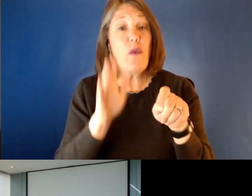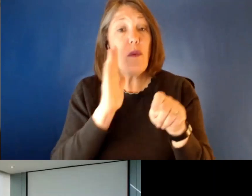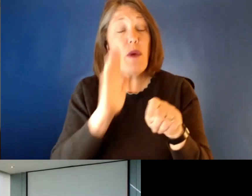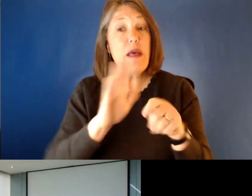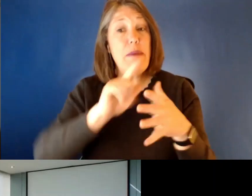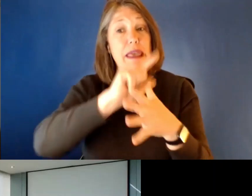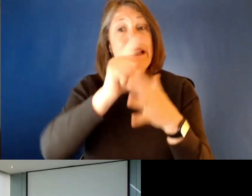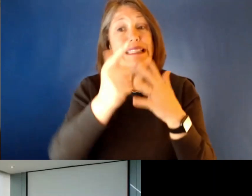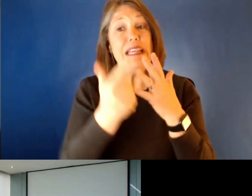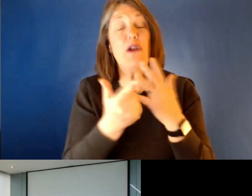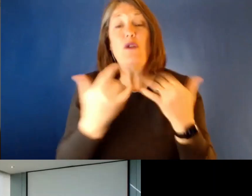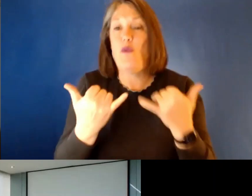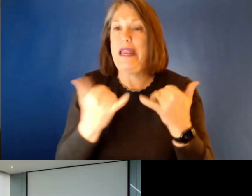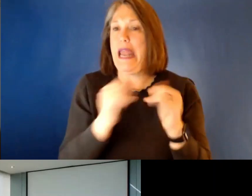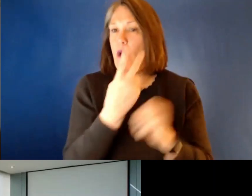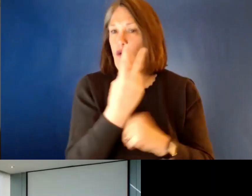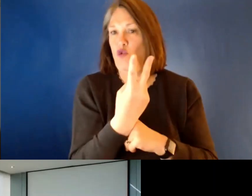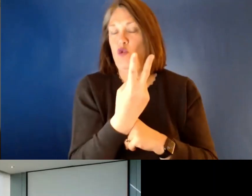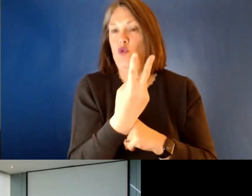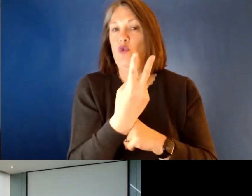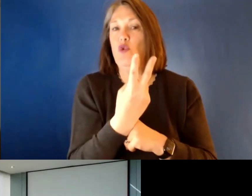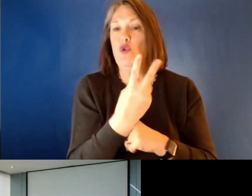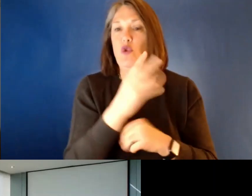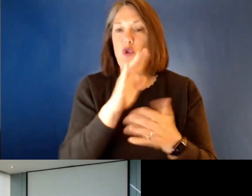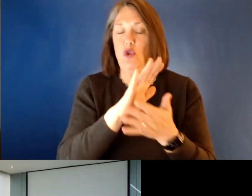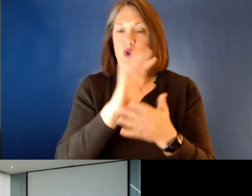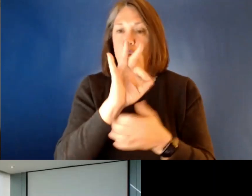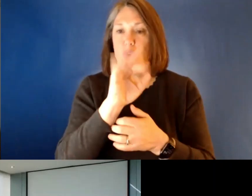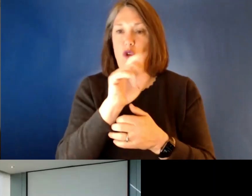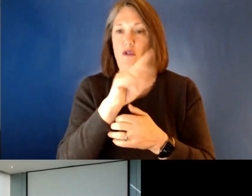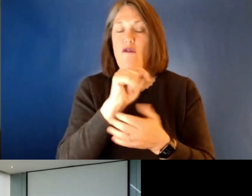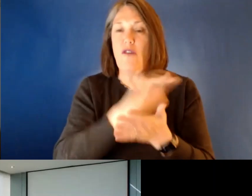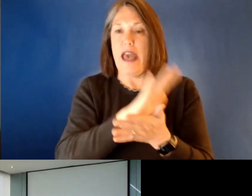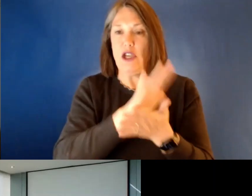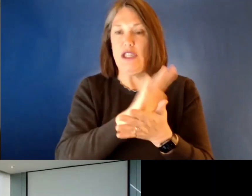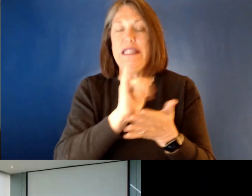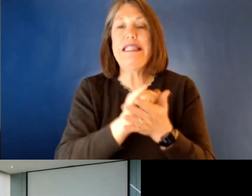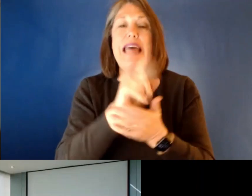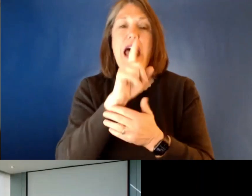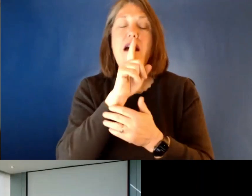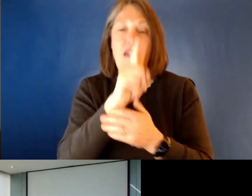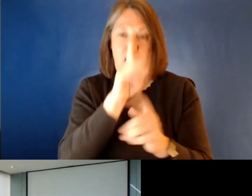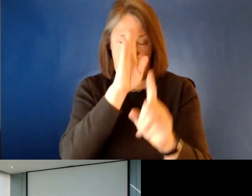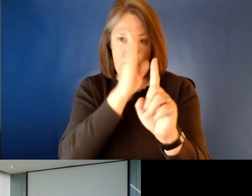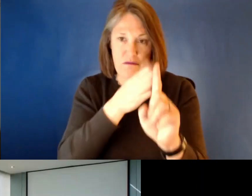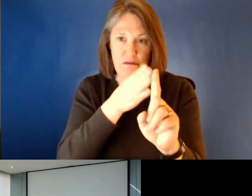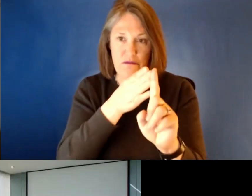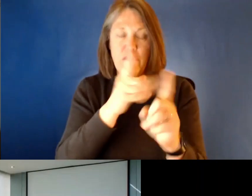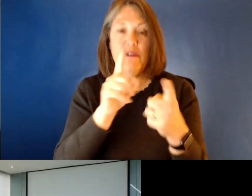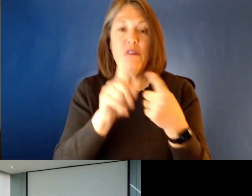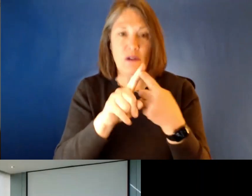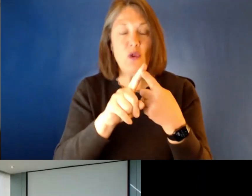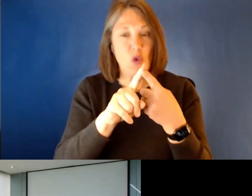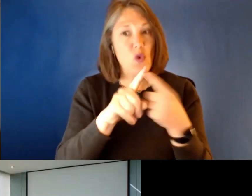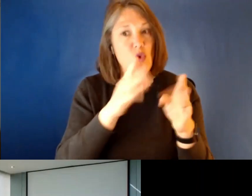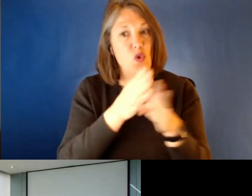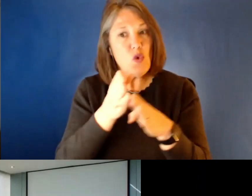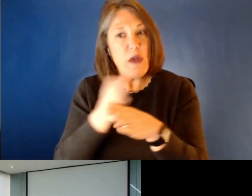are now two fact sheets that are particularly directed to aspects of the annual meeting